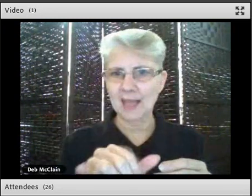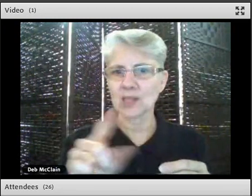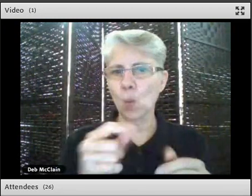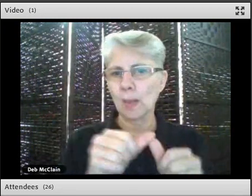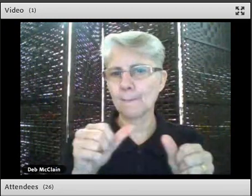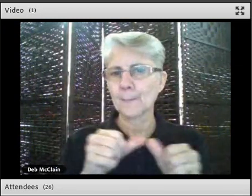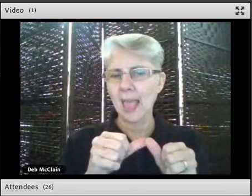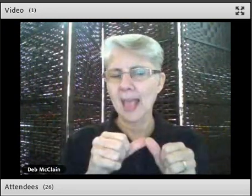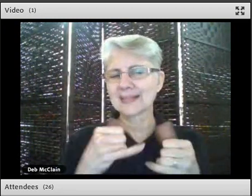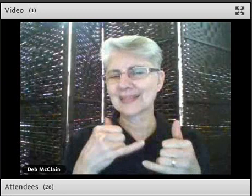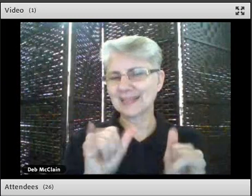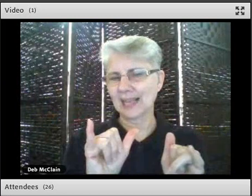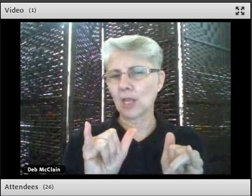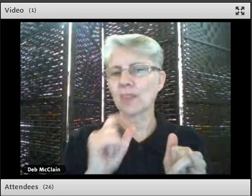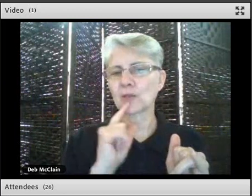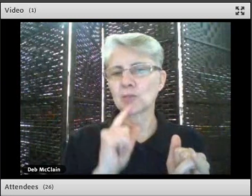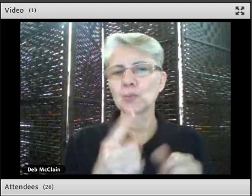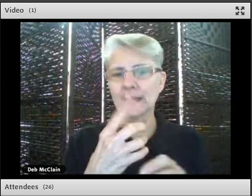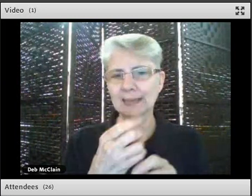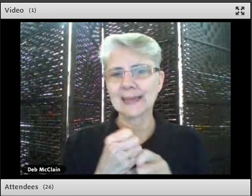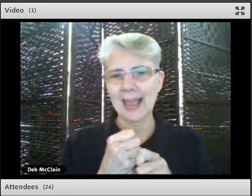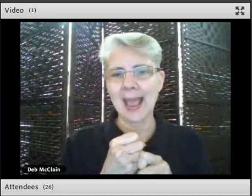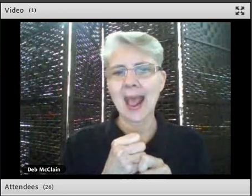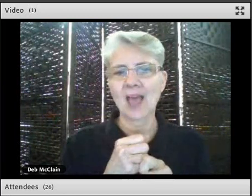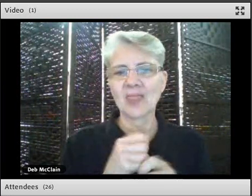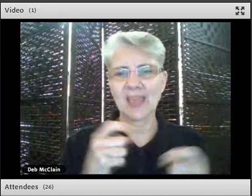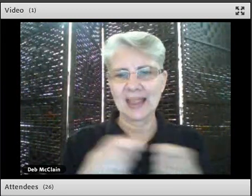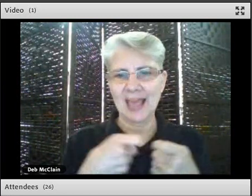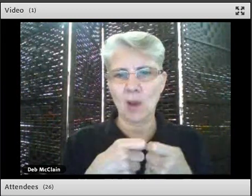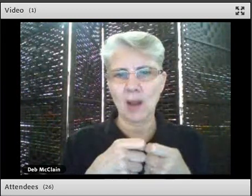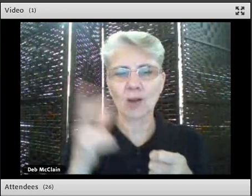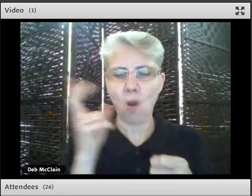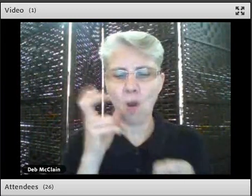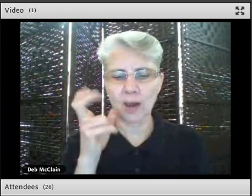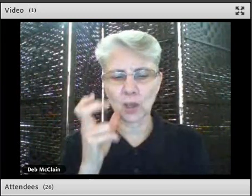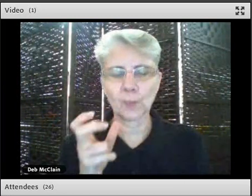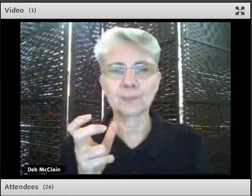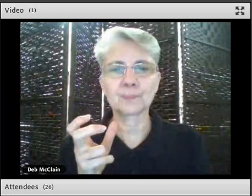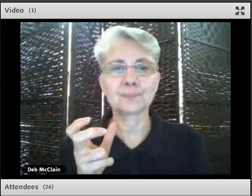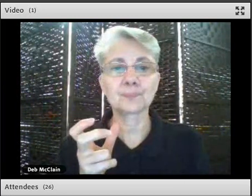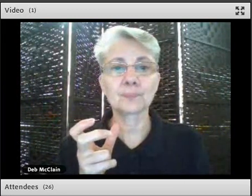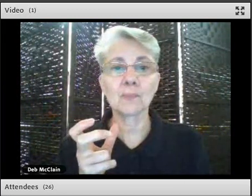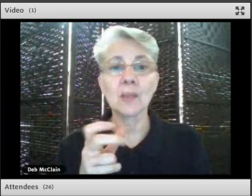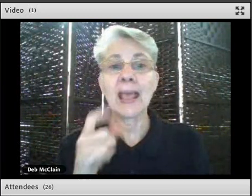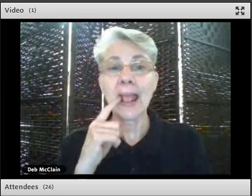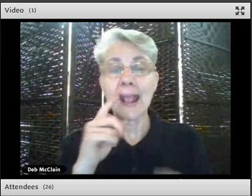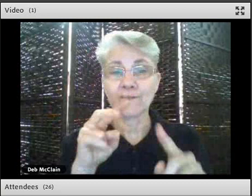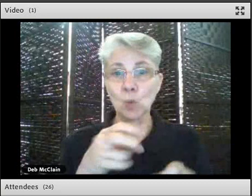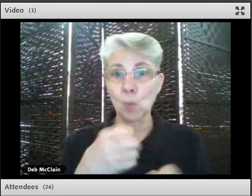it will look very different from what you see here, which really helps to illustrate why we do some of the things